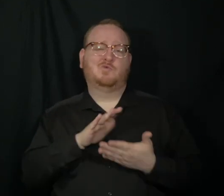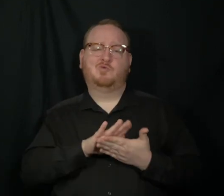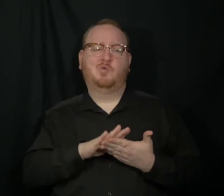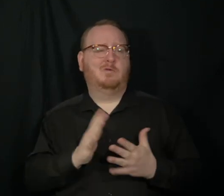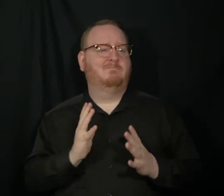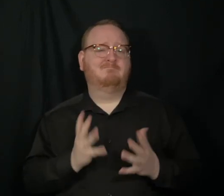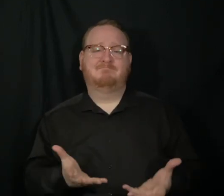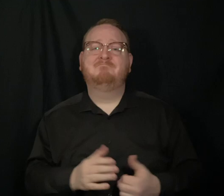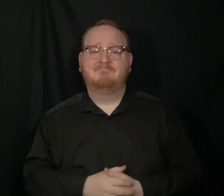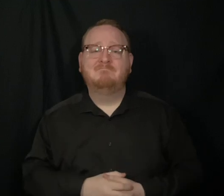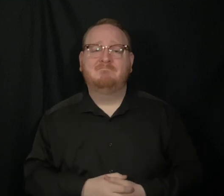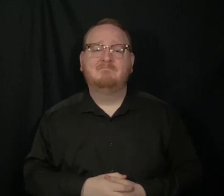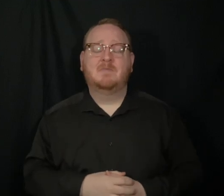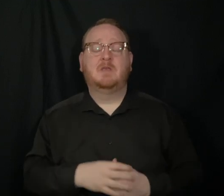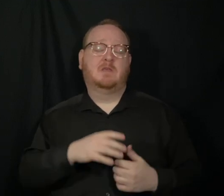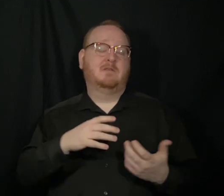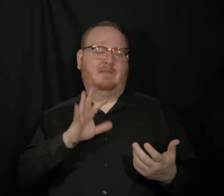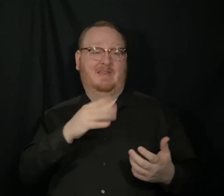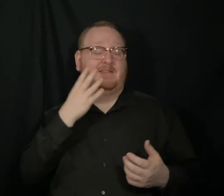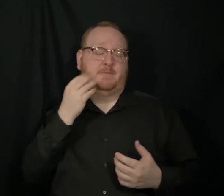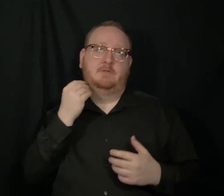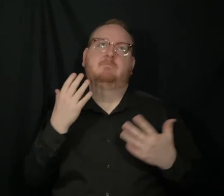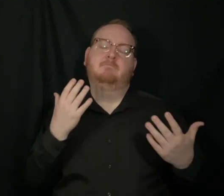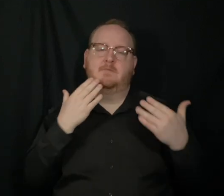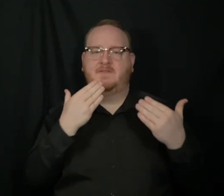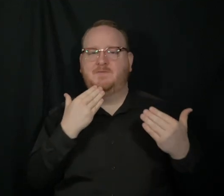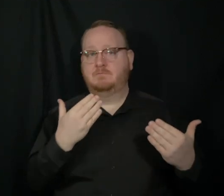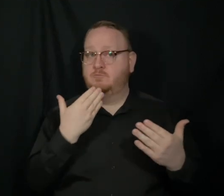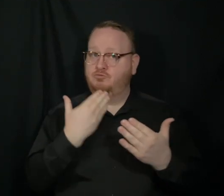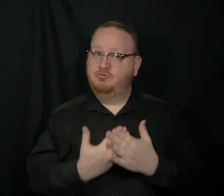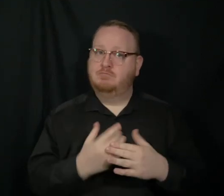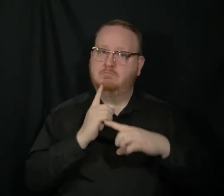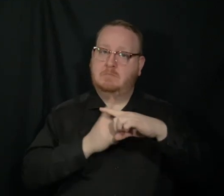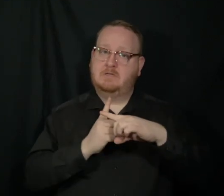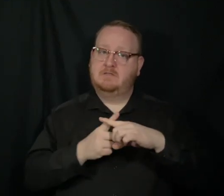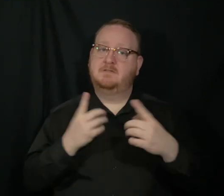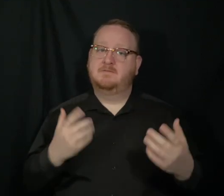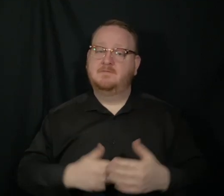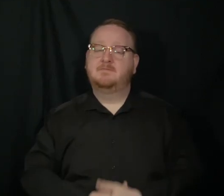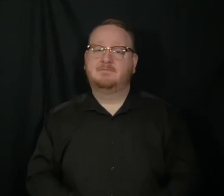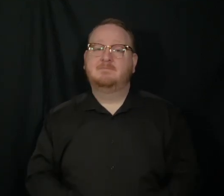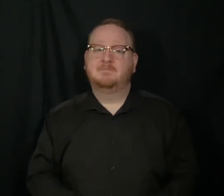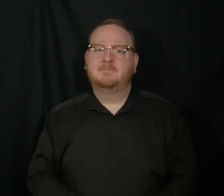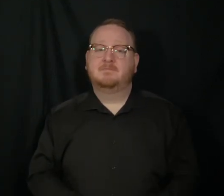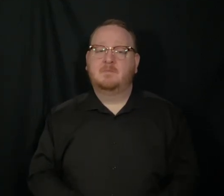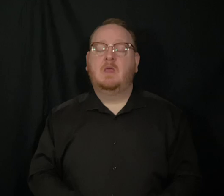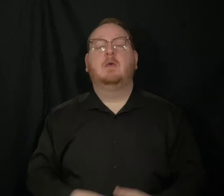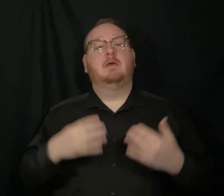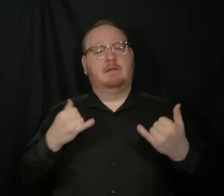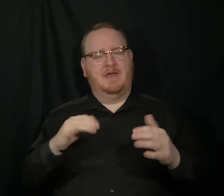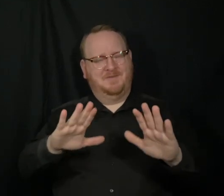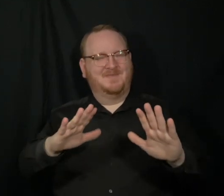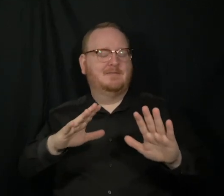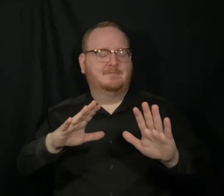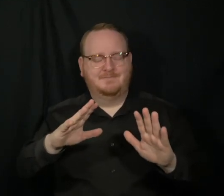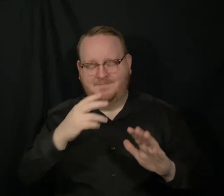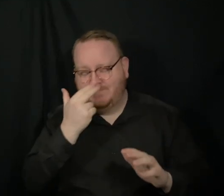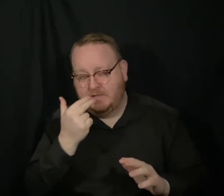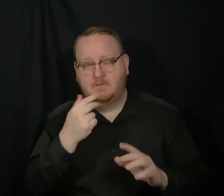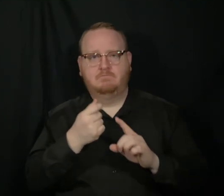you know, overall, that was a good experience. But I know listen, we just talked about our goal is to have short snippets,